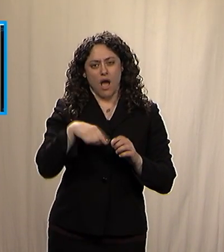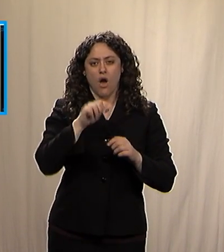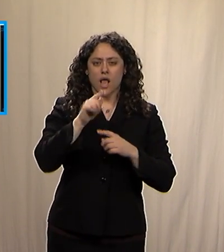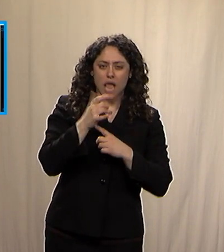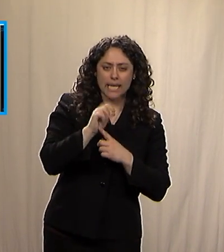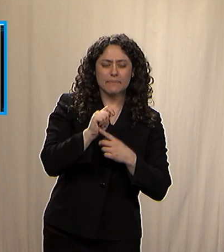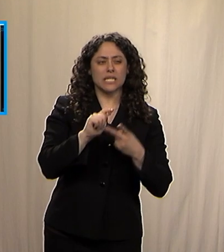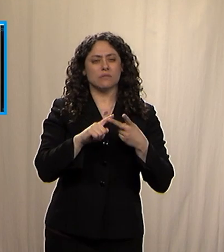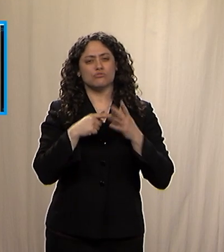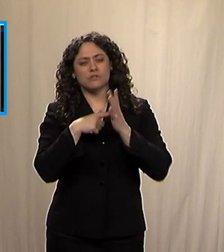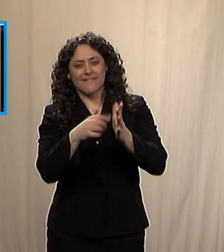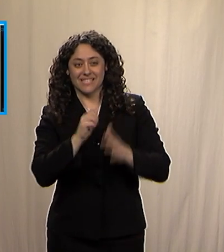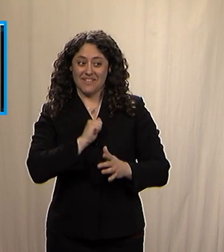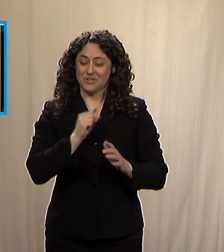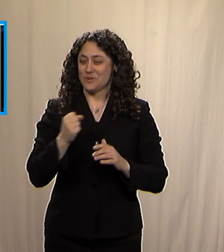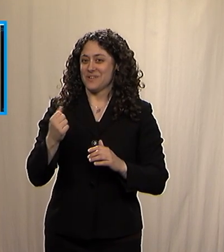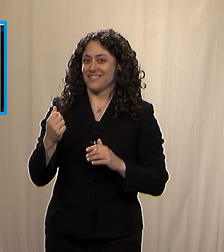I've been given the five-minute warning.